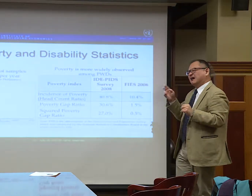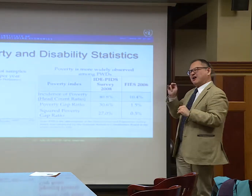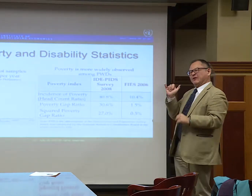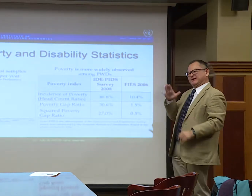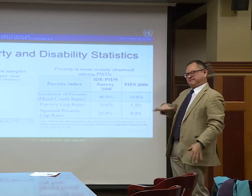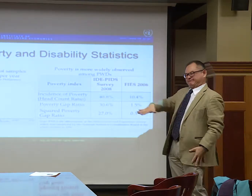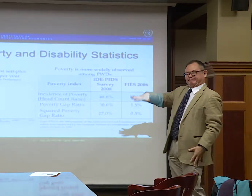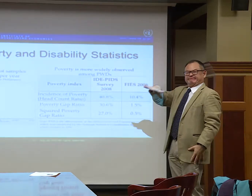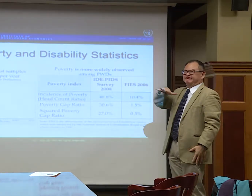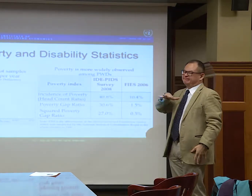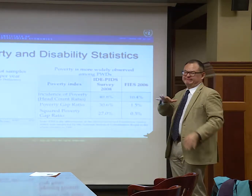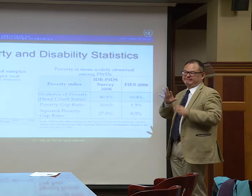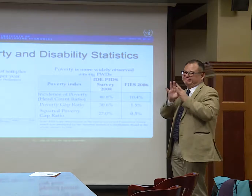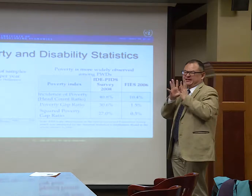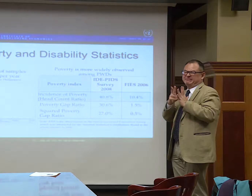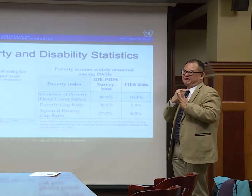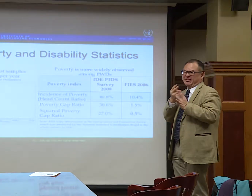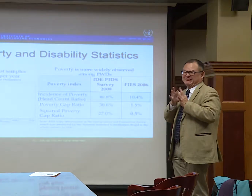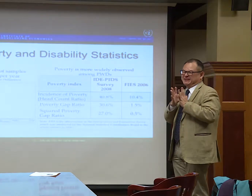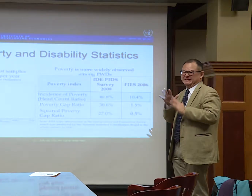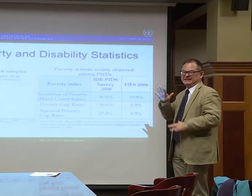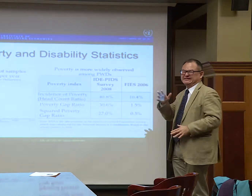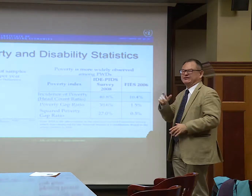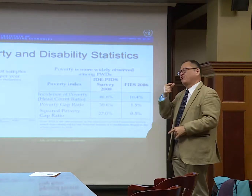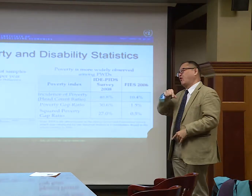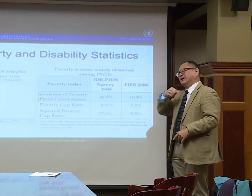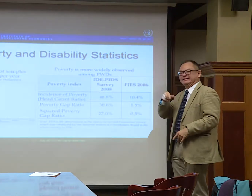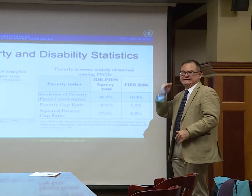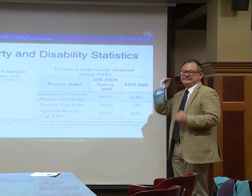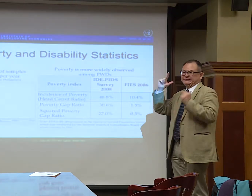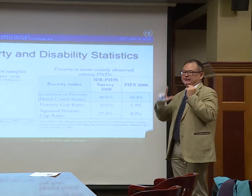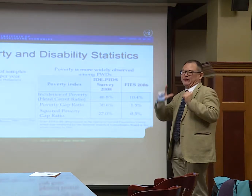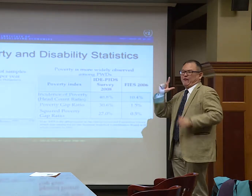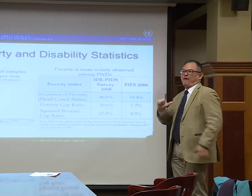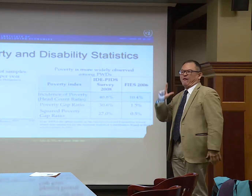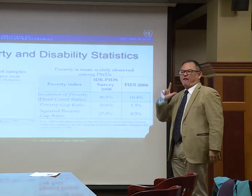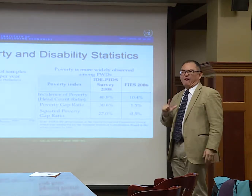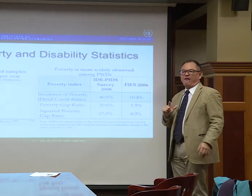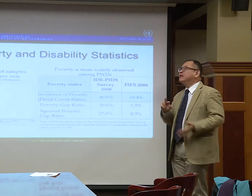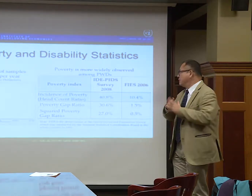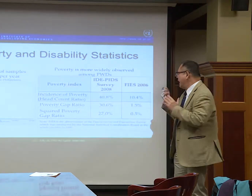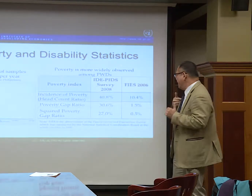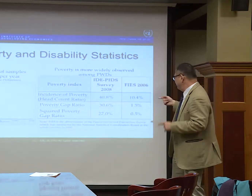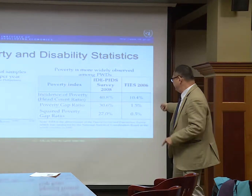and often the voicing quality is somewhat low.